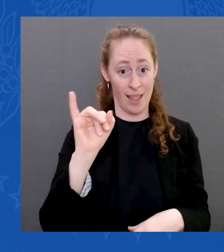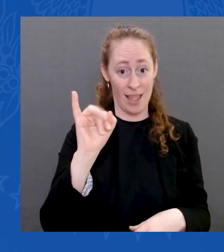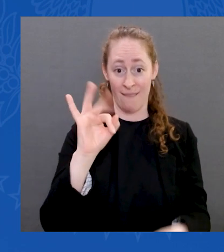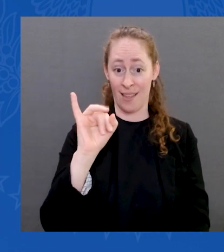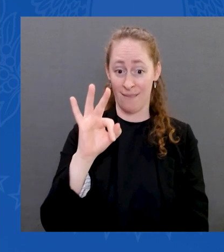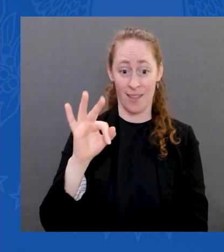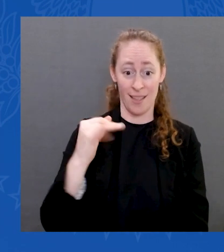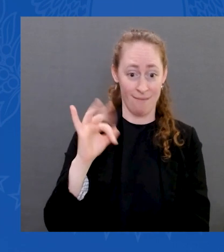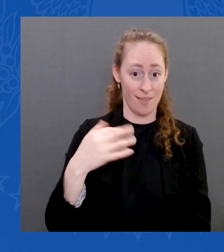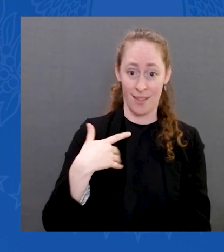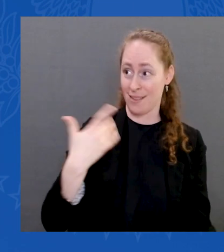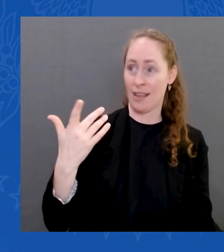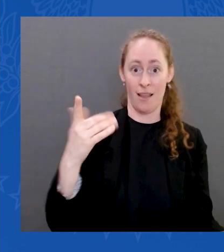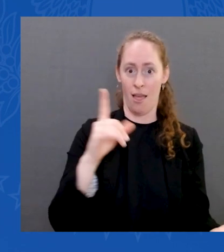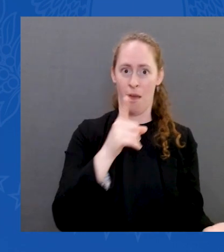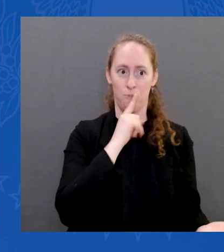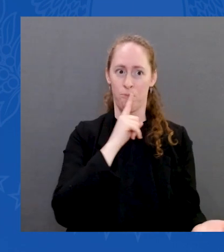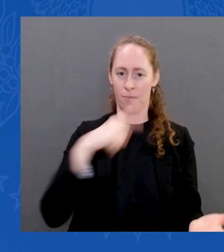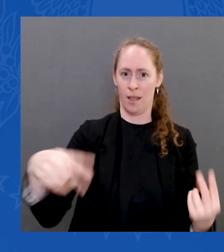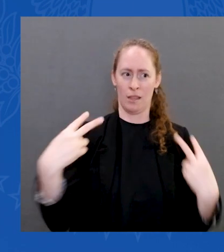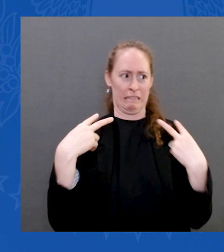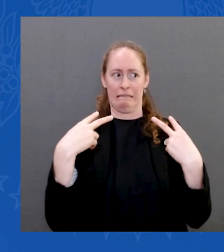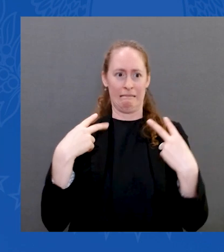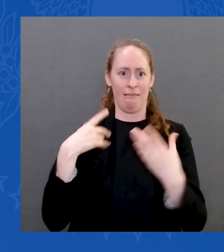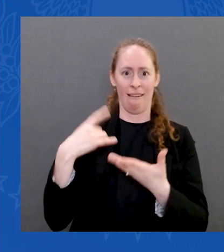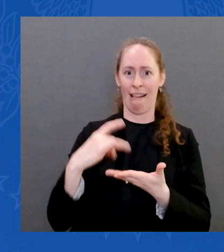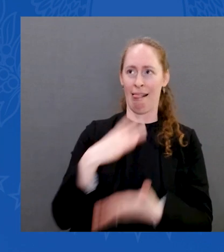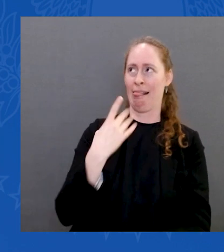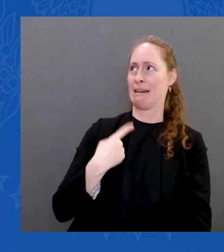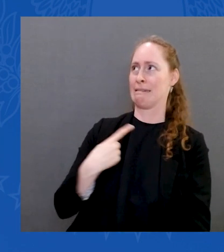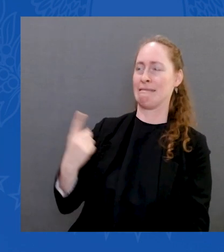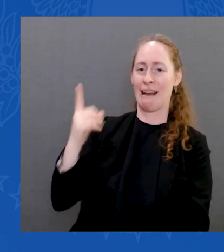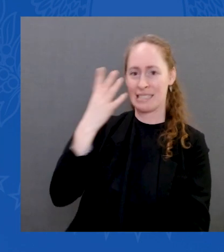You know, before I begin the formal comments,